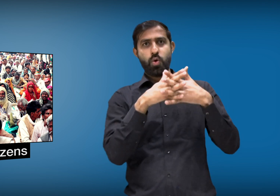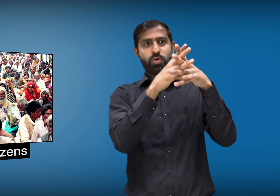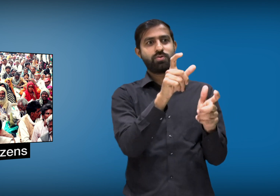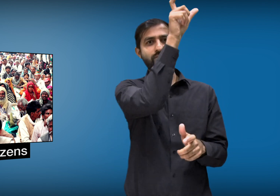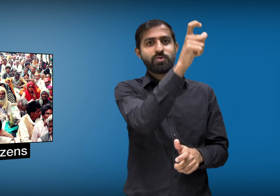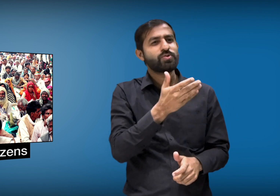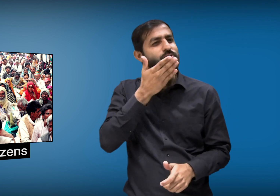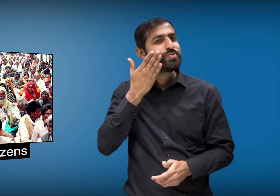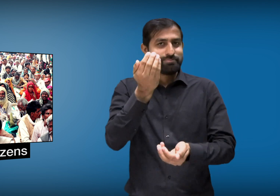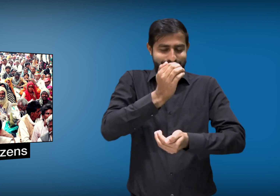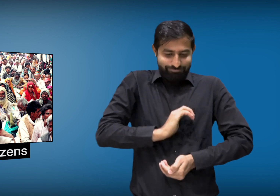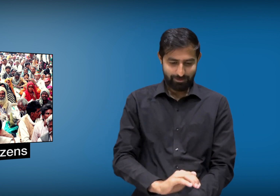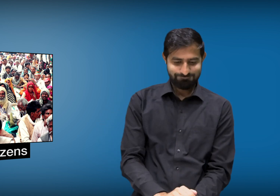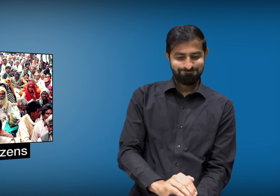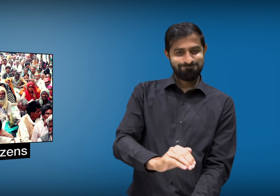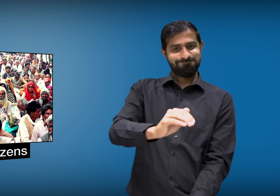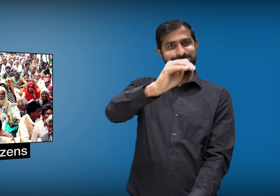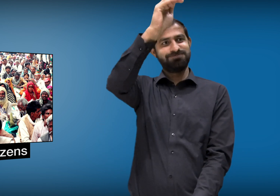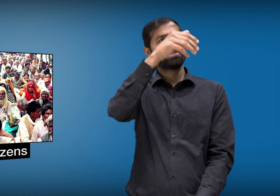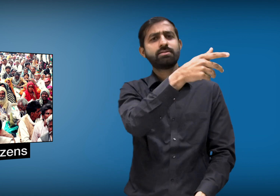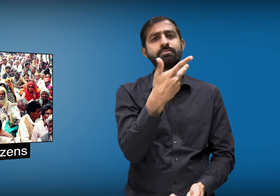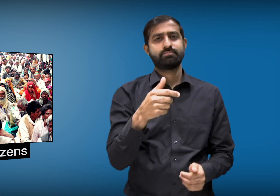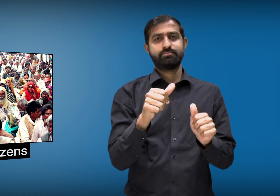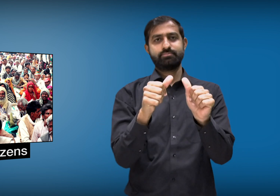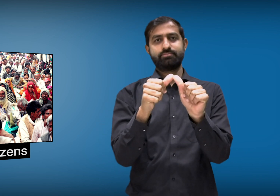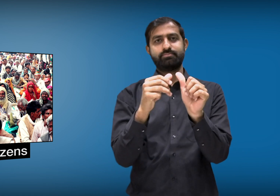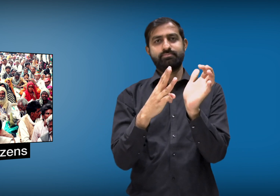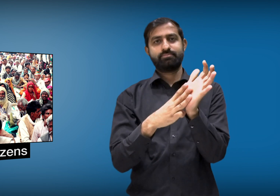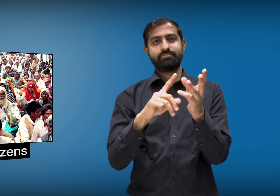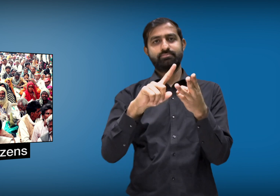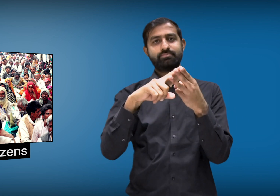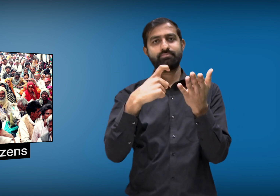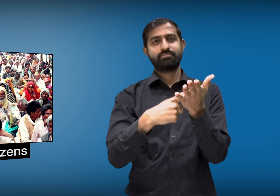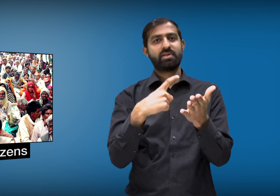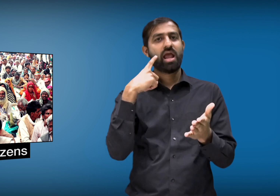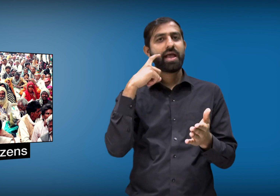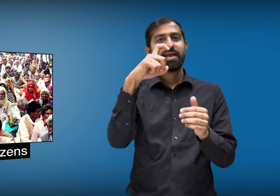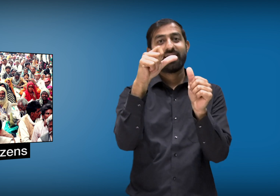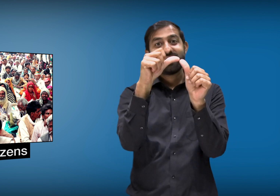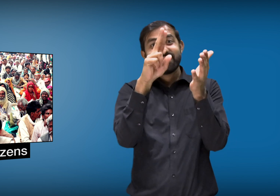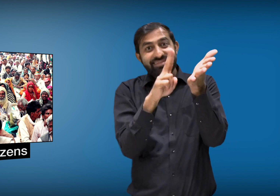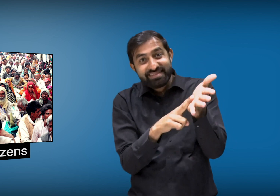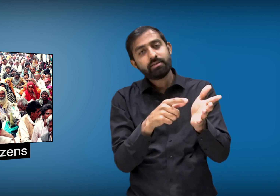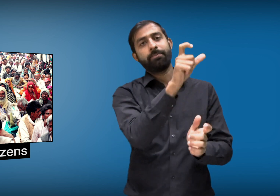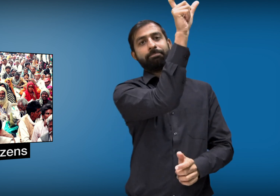Another example a person born and brought up in America is called an American.